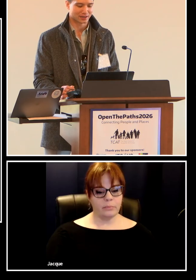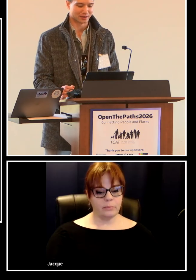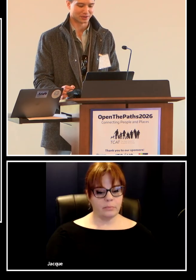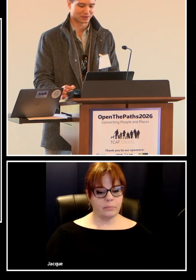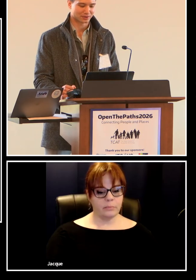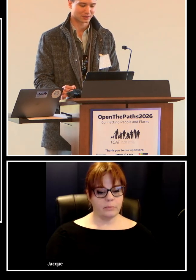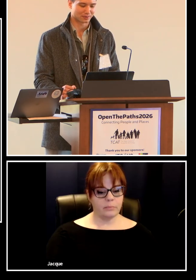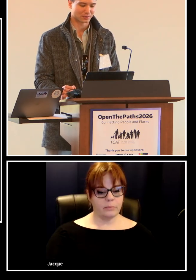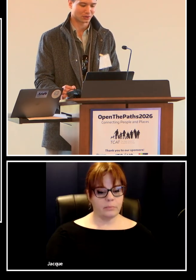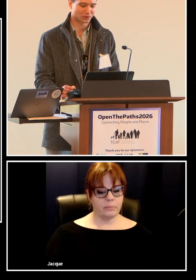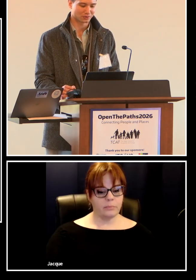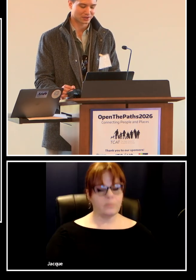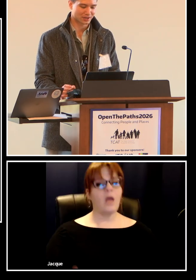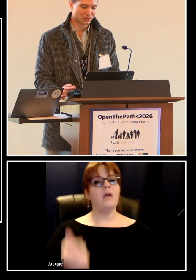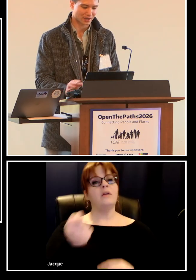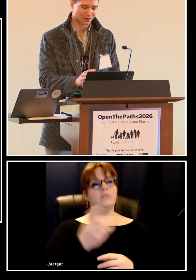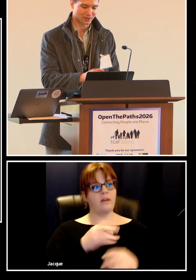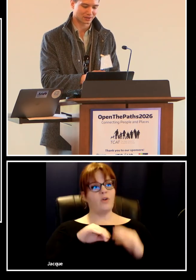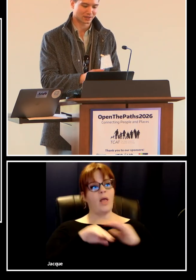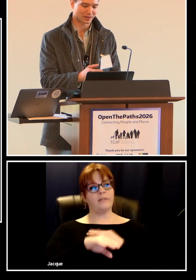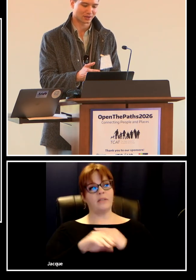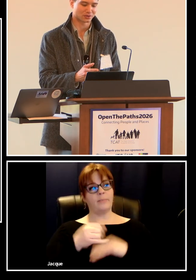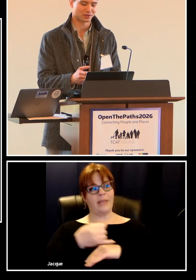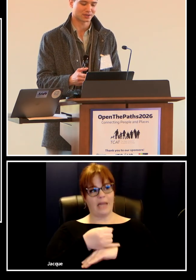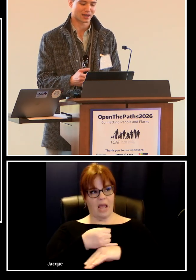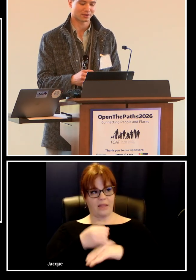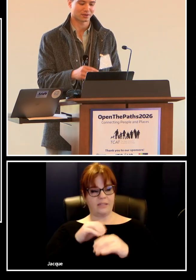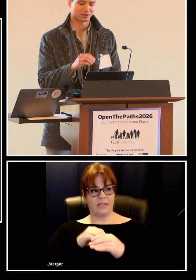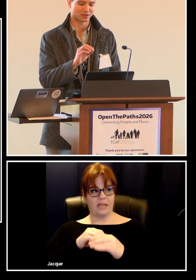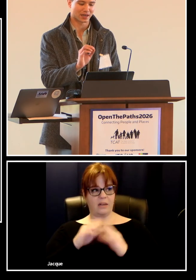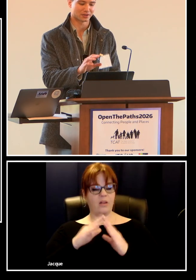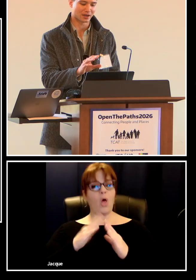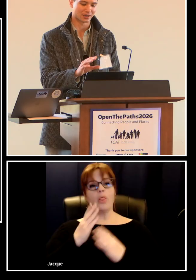Um there's some older residential housing there to the south. There's a downtown